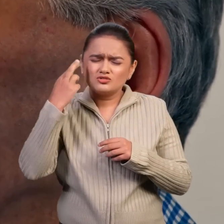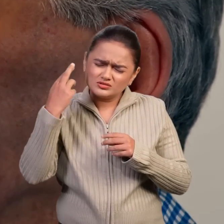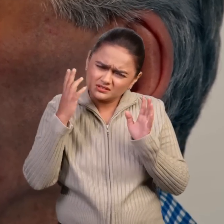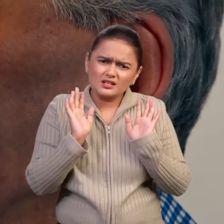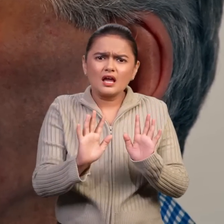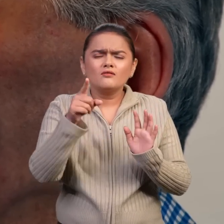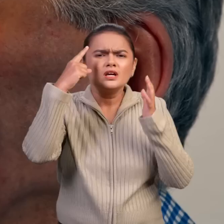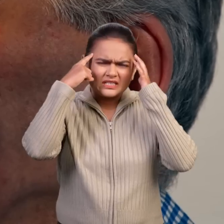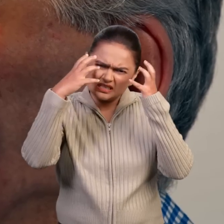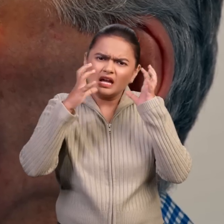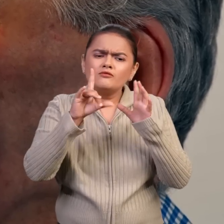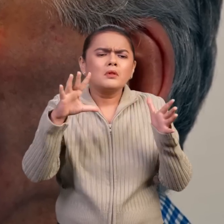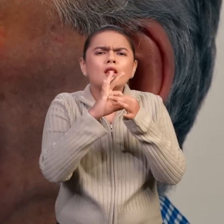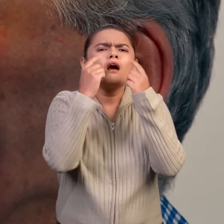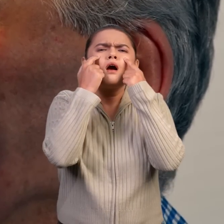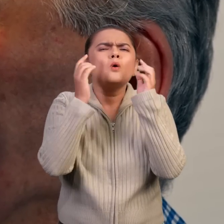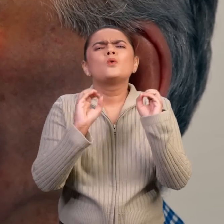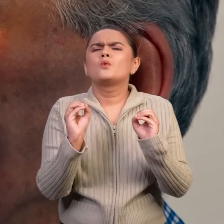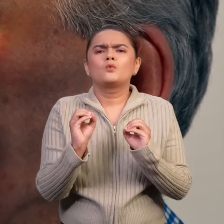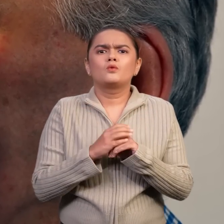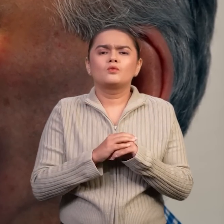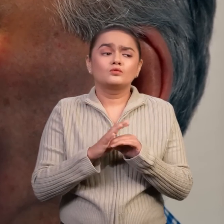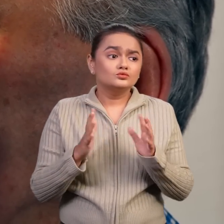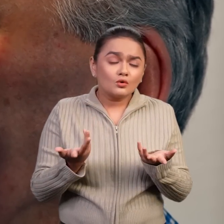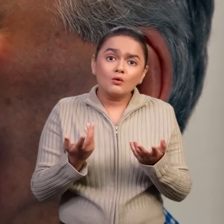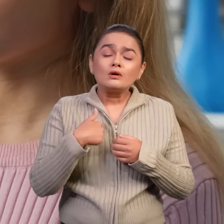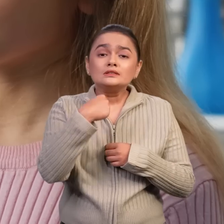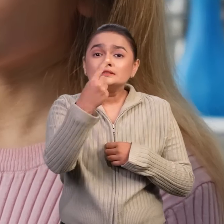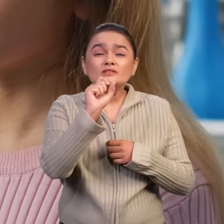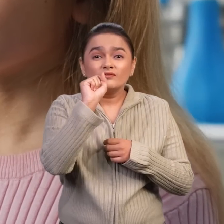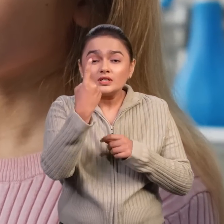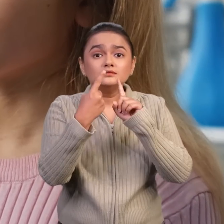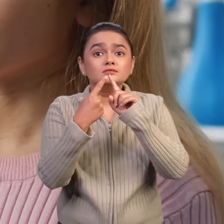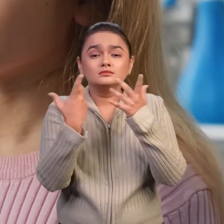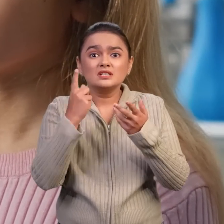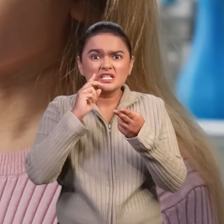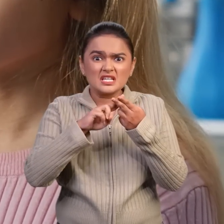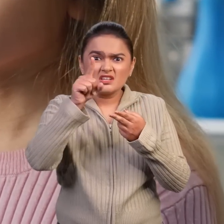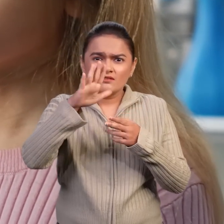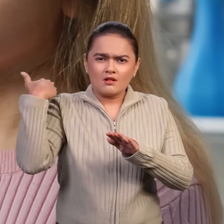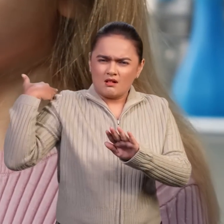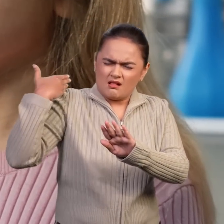why you may have a headache, which is nothing to do with the eyes. So I'd say the first thing you need to do if you have a long